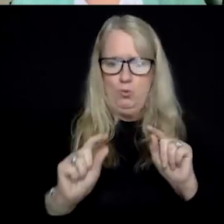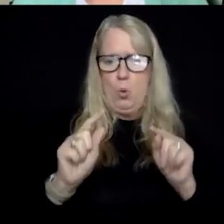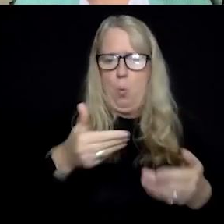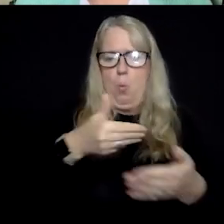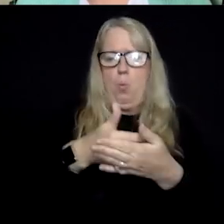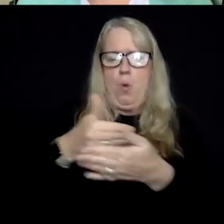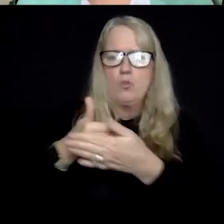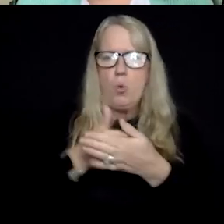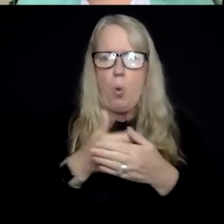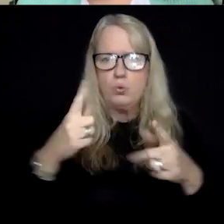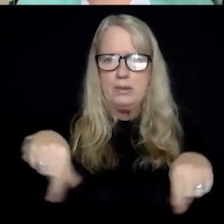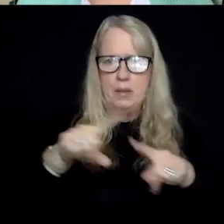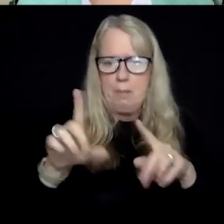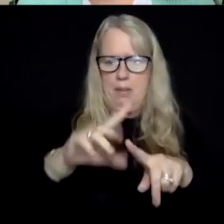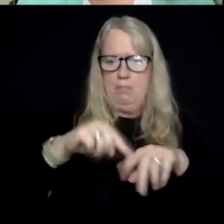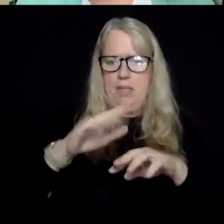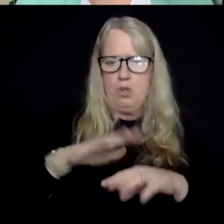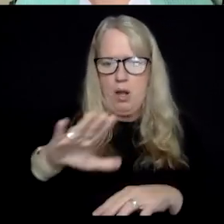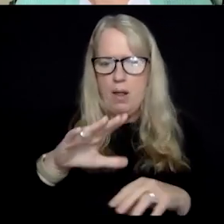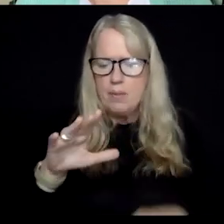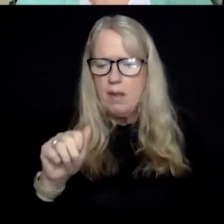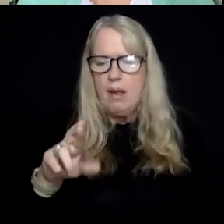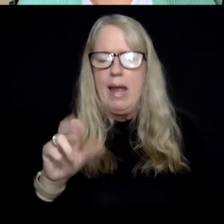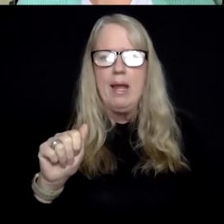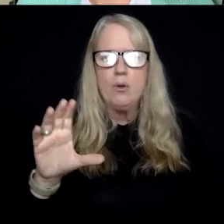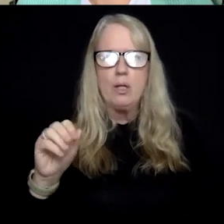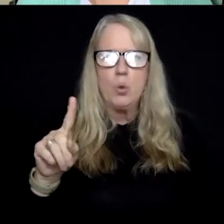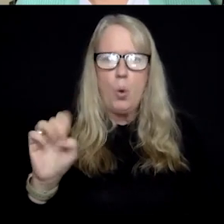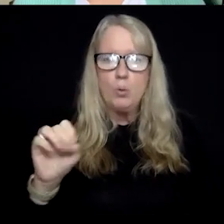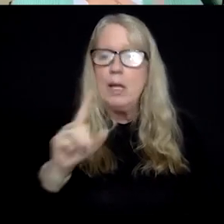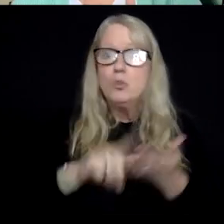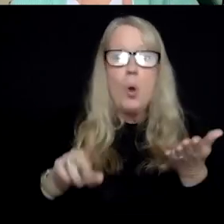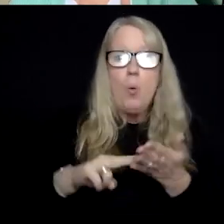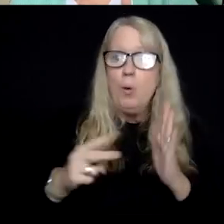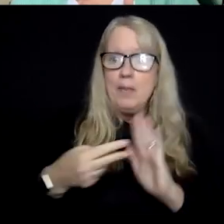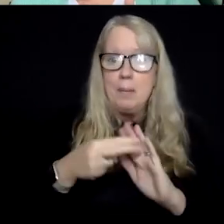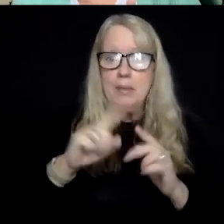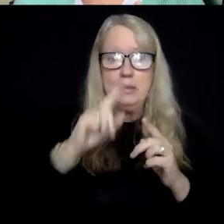WE ROUTE BASED ON AREA CODE. SO I LIVE IN NEW YORK AND IF YOU